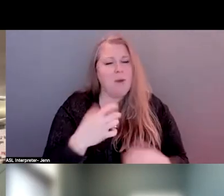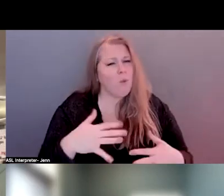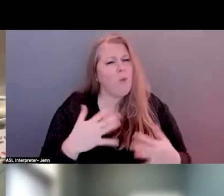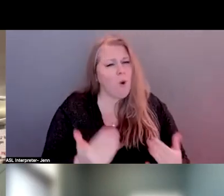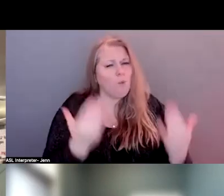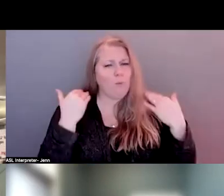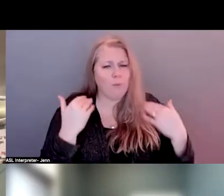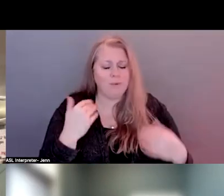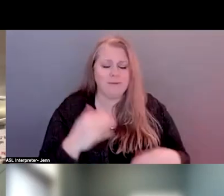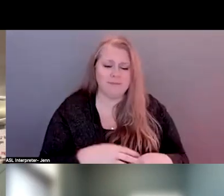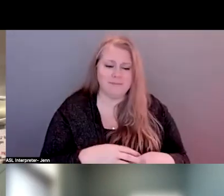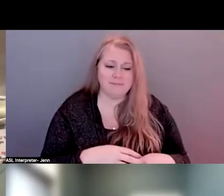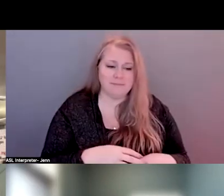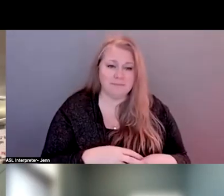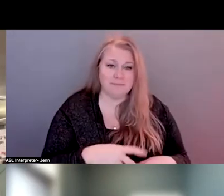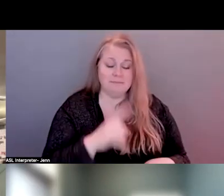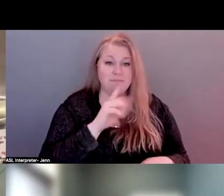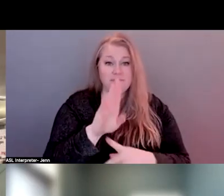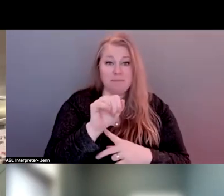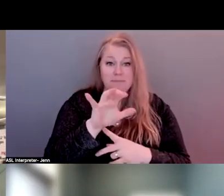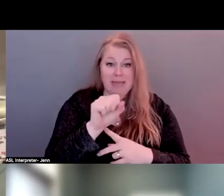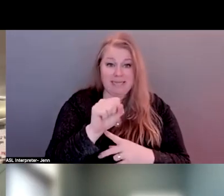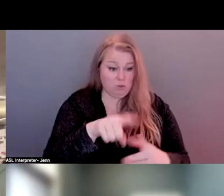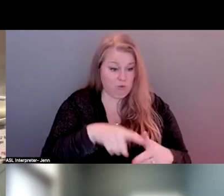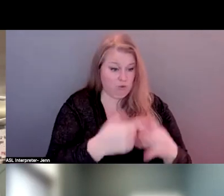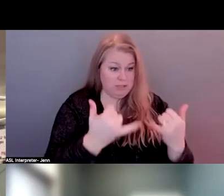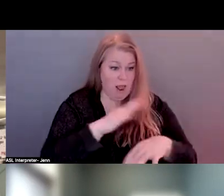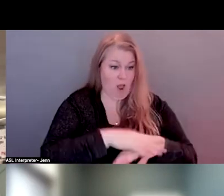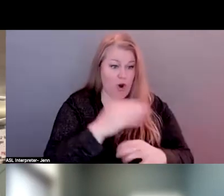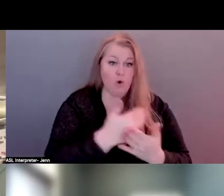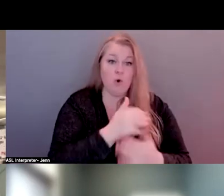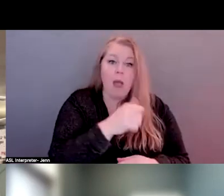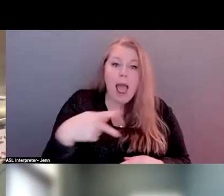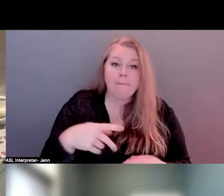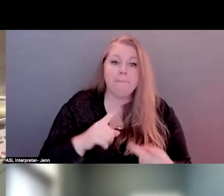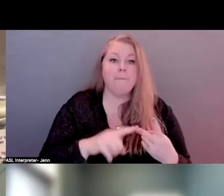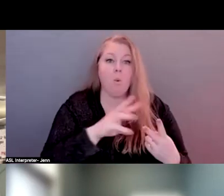The kind of basics you start with today on a new app/website, "Oh is it compatible